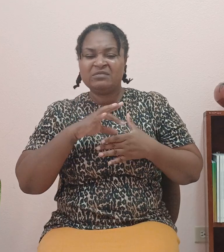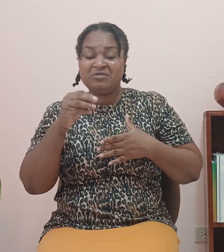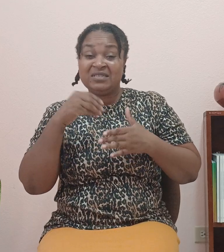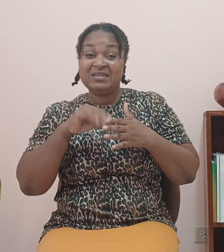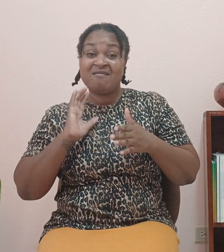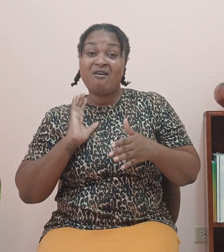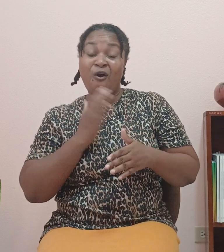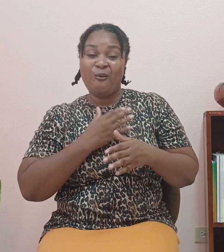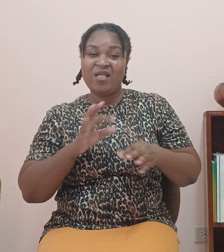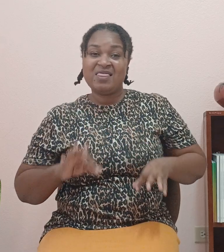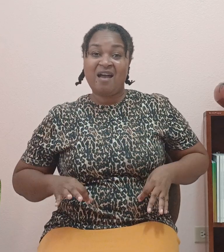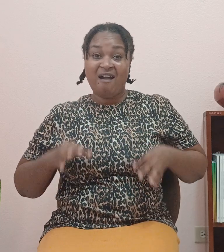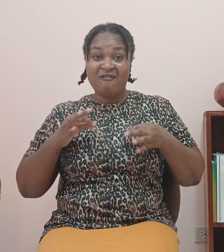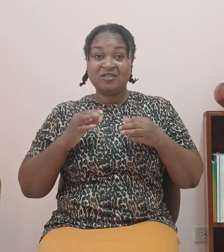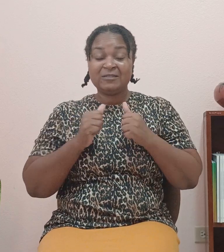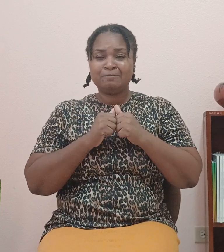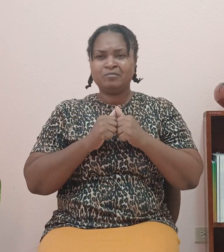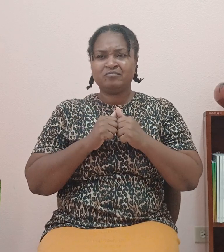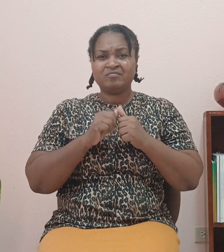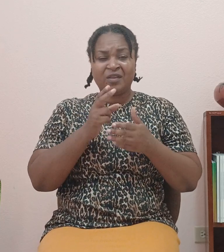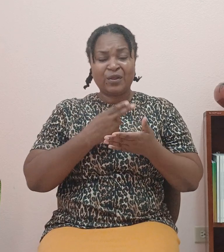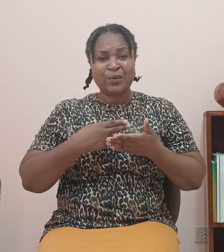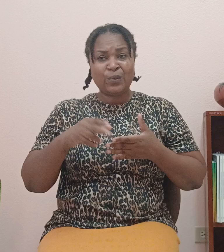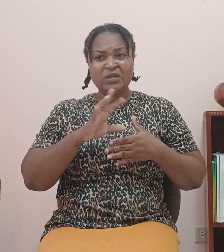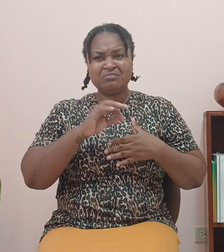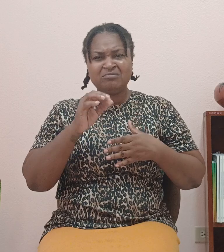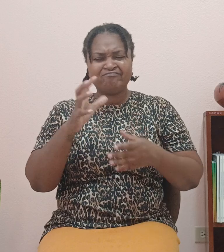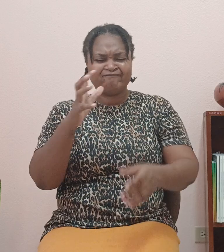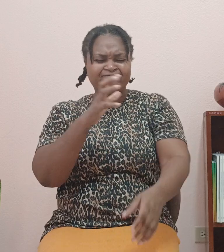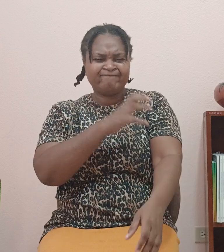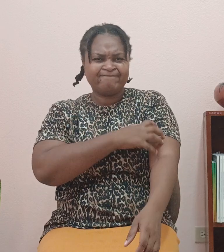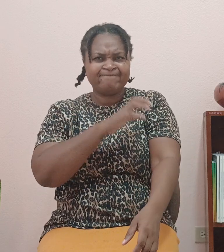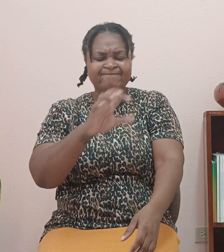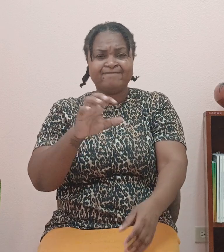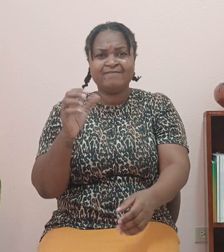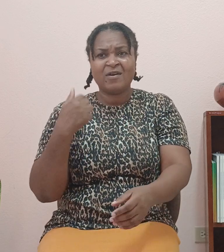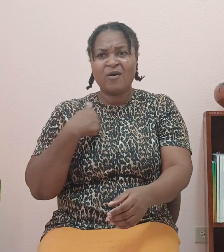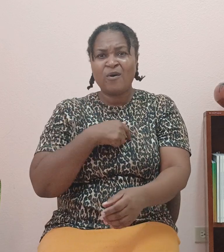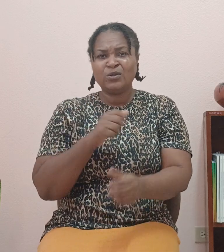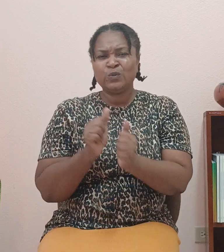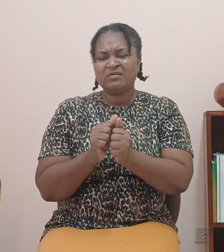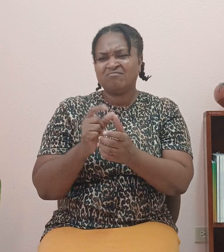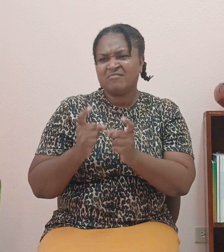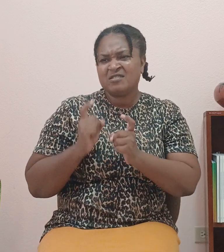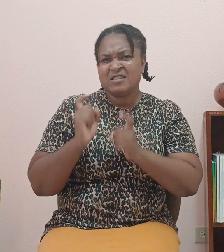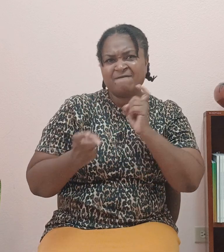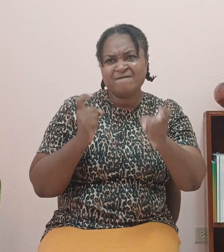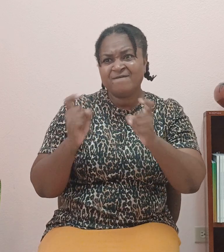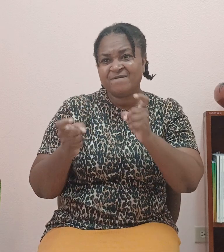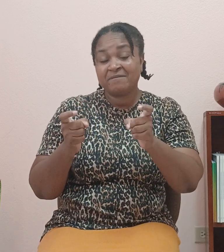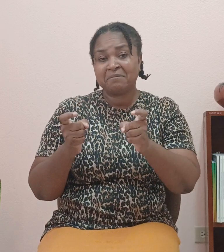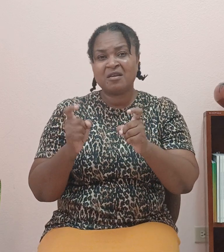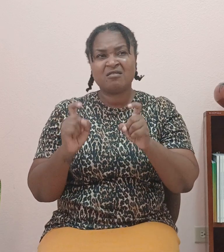The Holy Spirit also empowers us with gifts and gifts are really a demonstration of